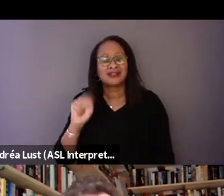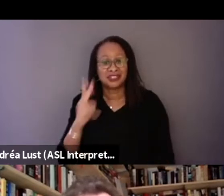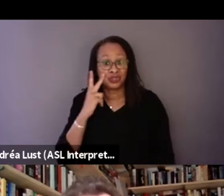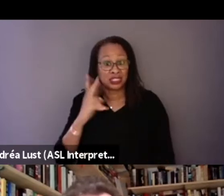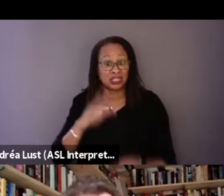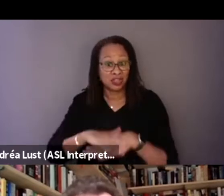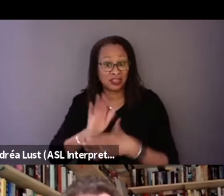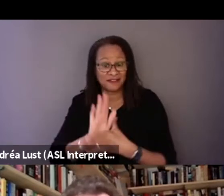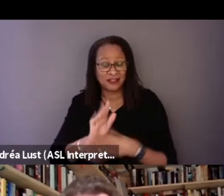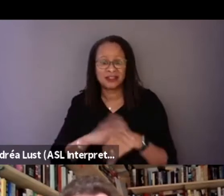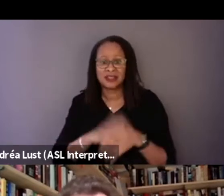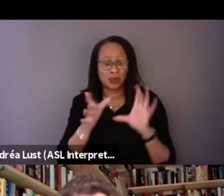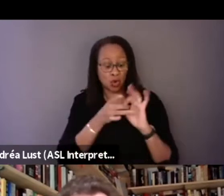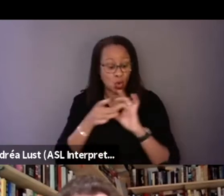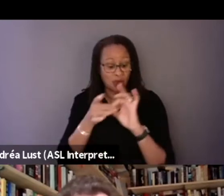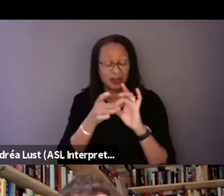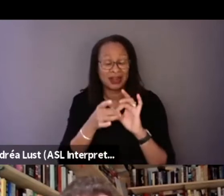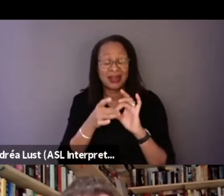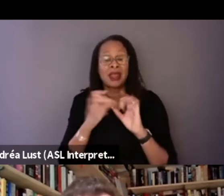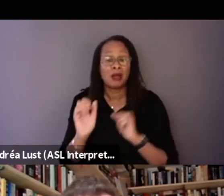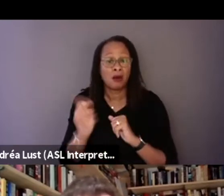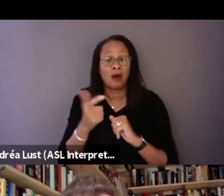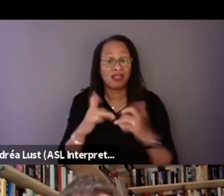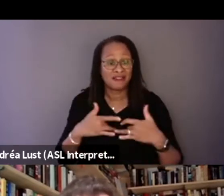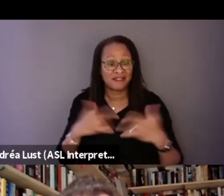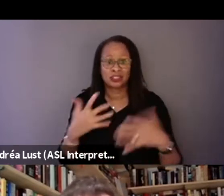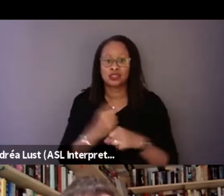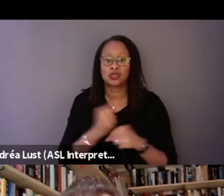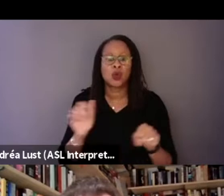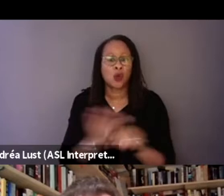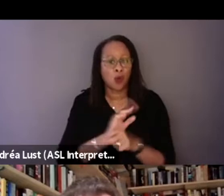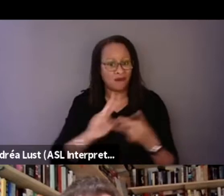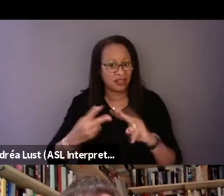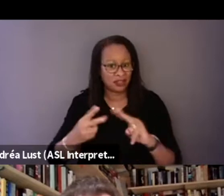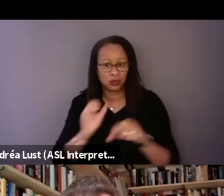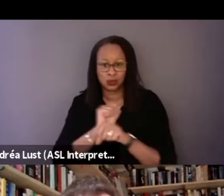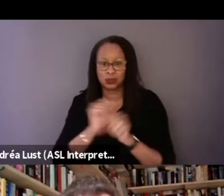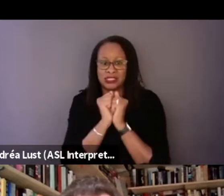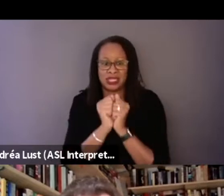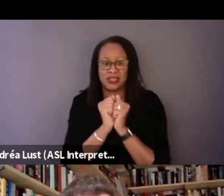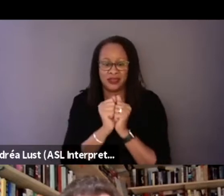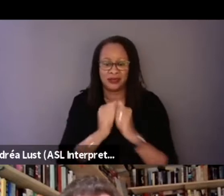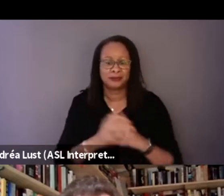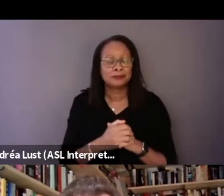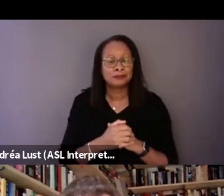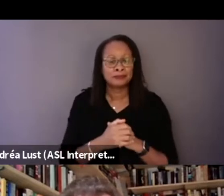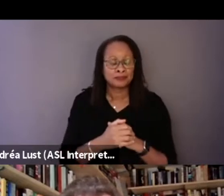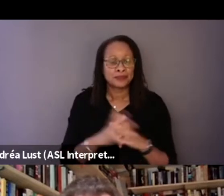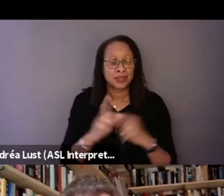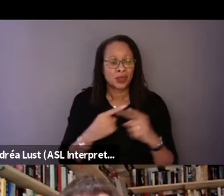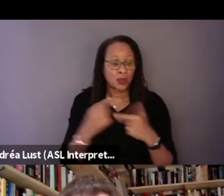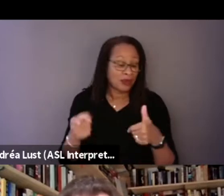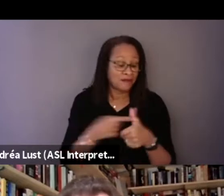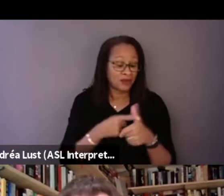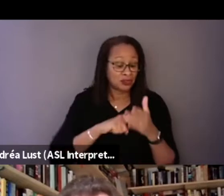at coordinating those events. And it took a whole village working together. And when we first started the tour,